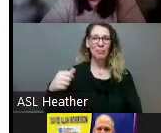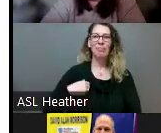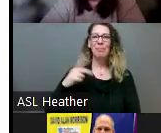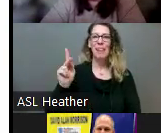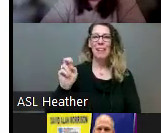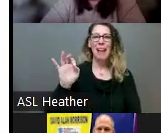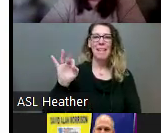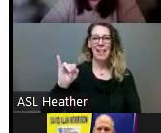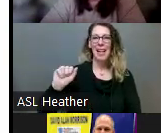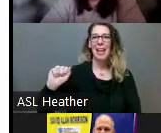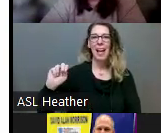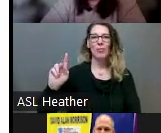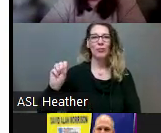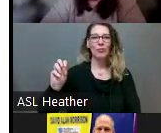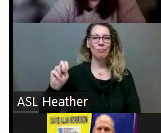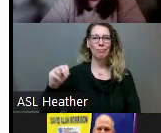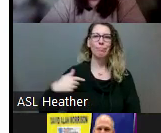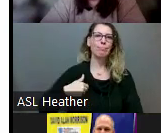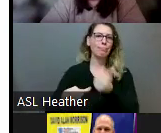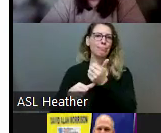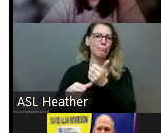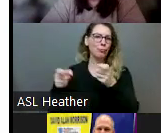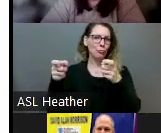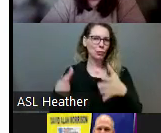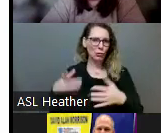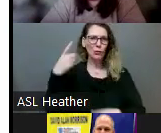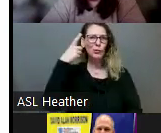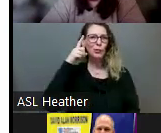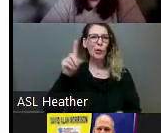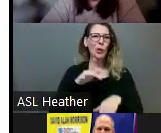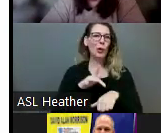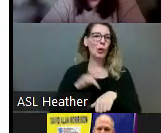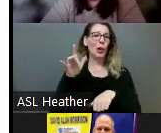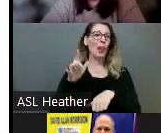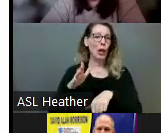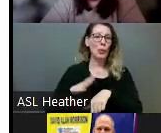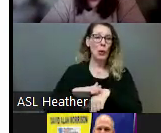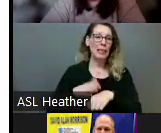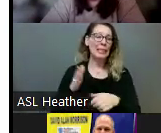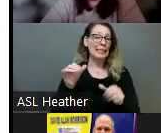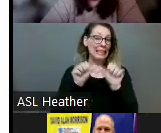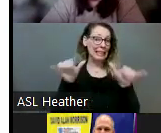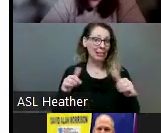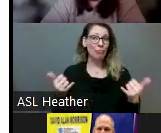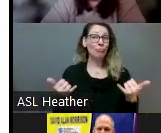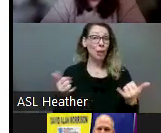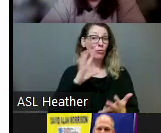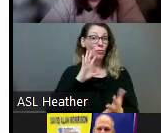an Assistant Director for Early Warning Systems and today we are talking about